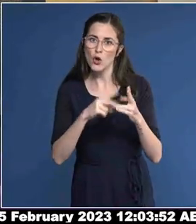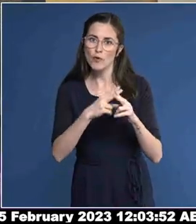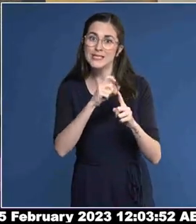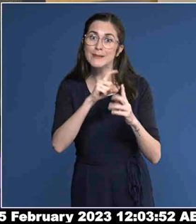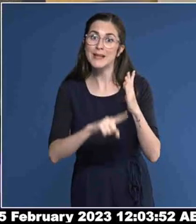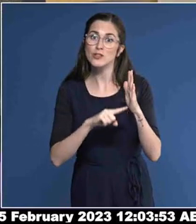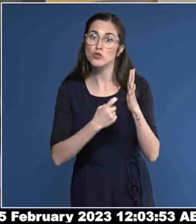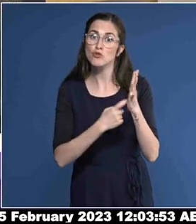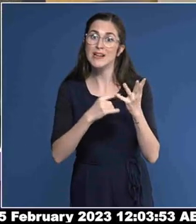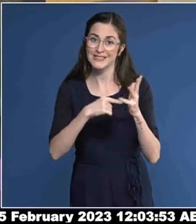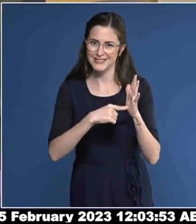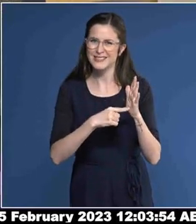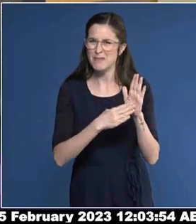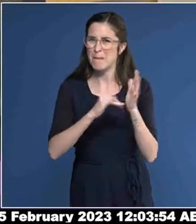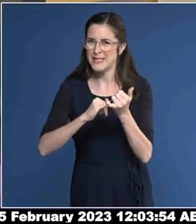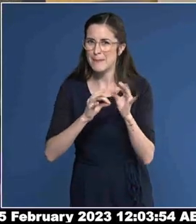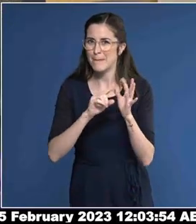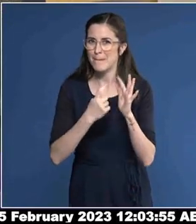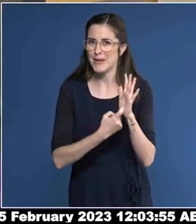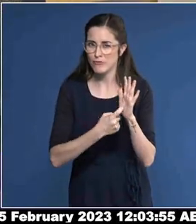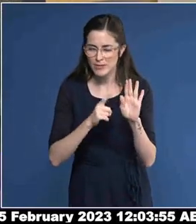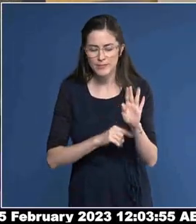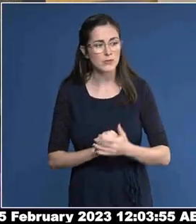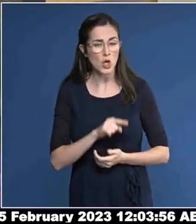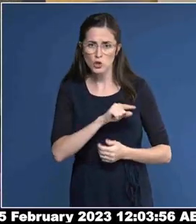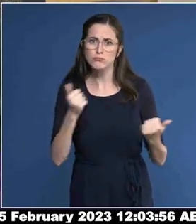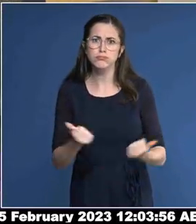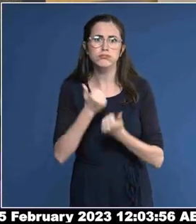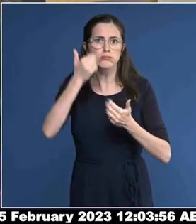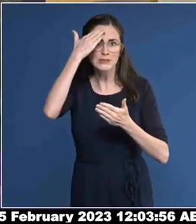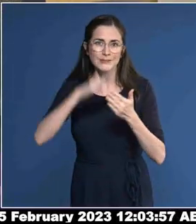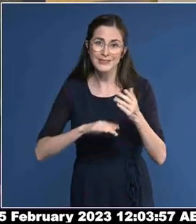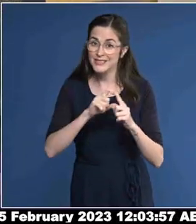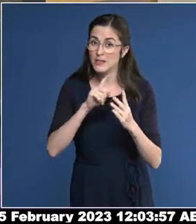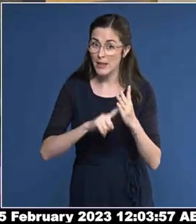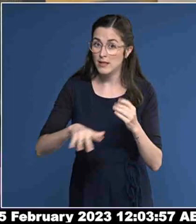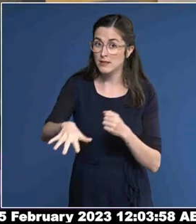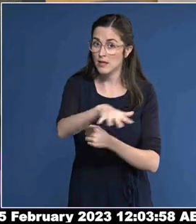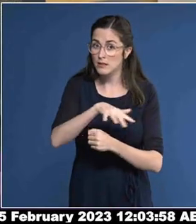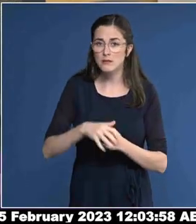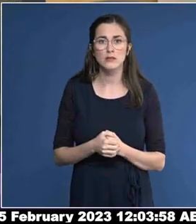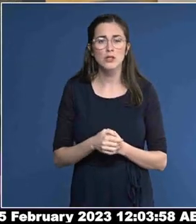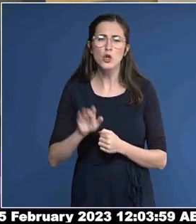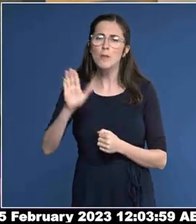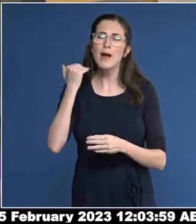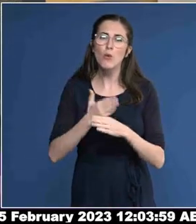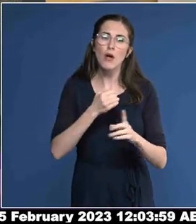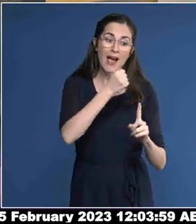You have had extensive experience in the disability sector. You have also worked as an advocate in both the non-government and government sectors.